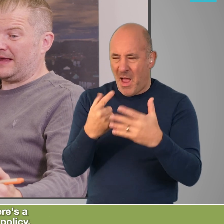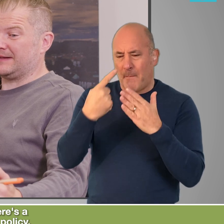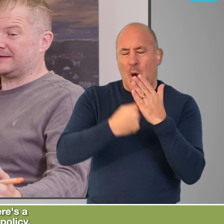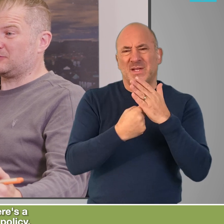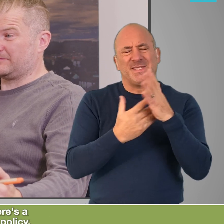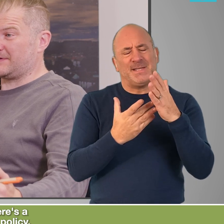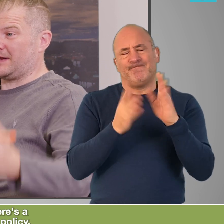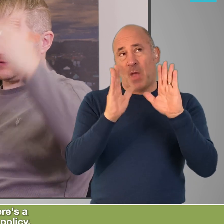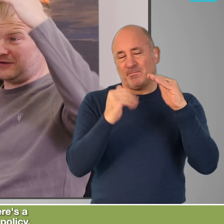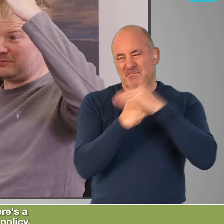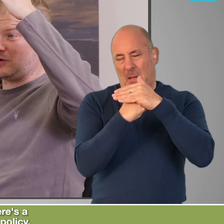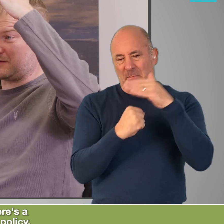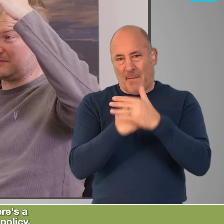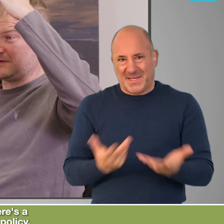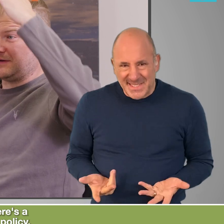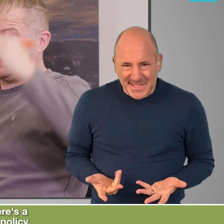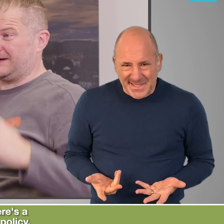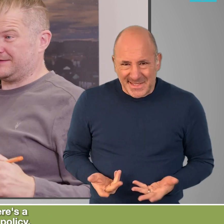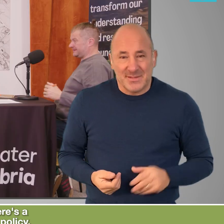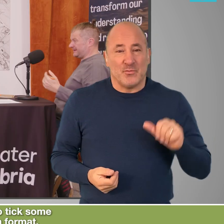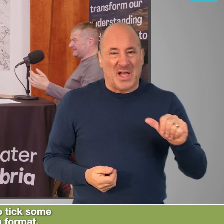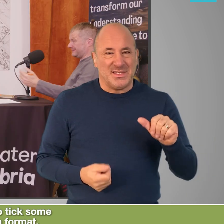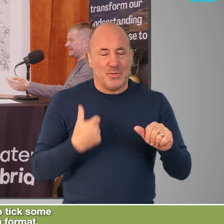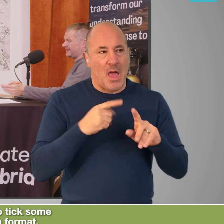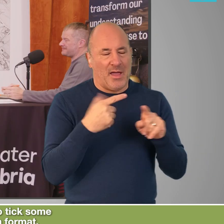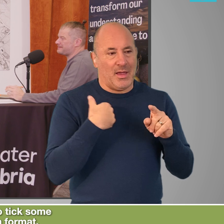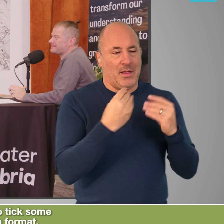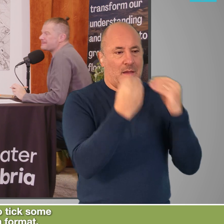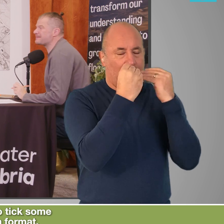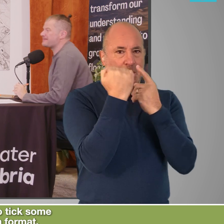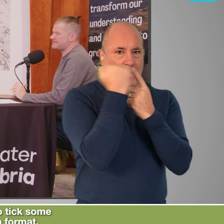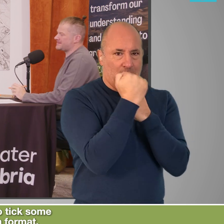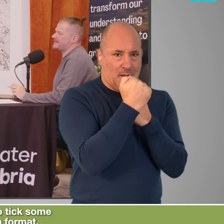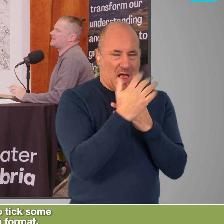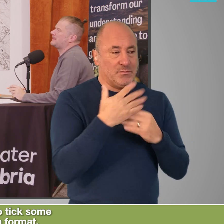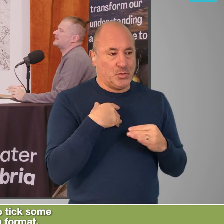held down. There's a glass ceiling of policy. Yeah, conditioned to tick some boxes, to follow a format,